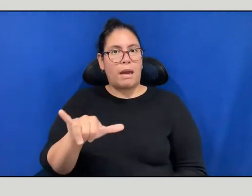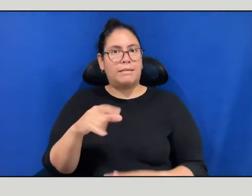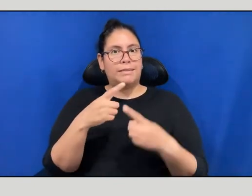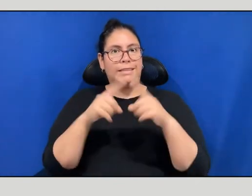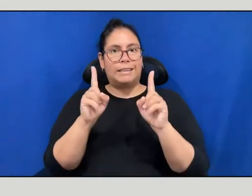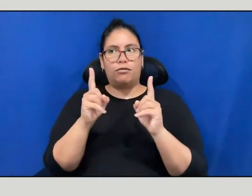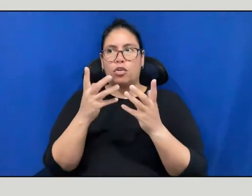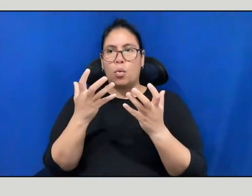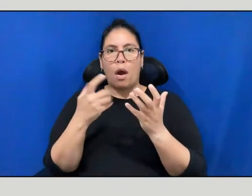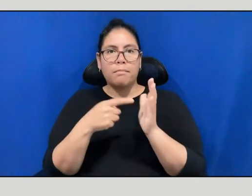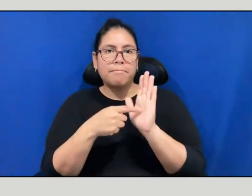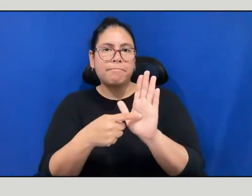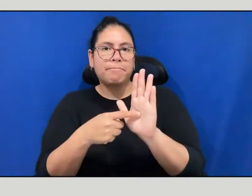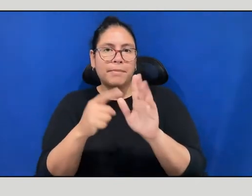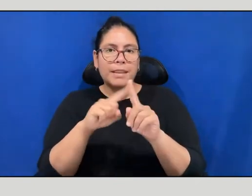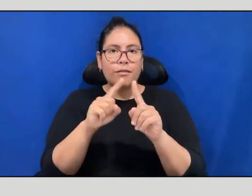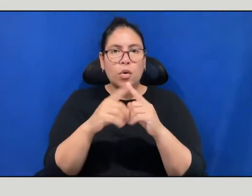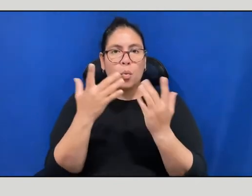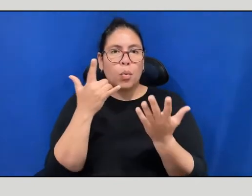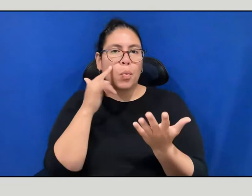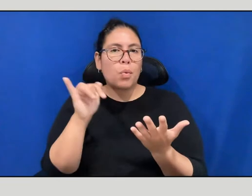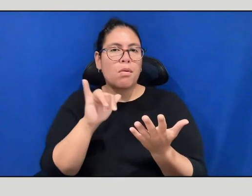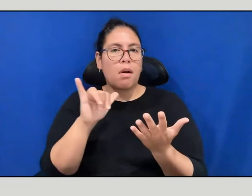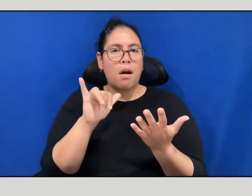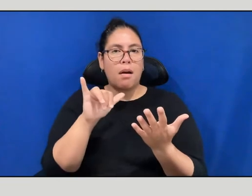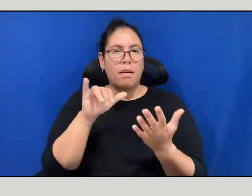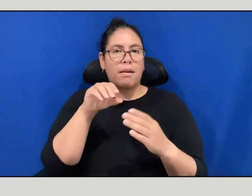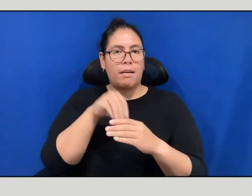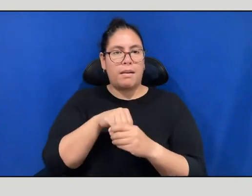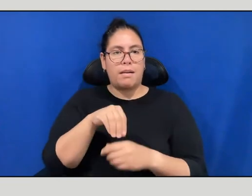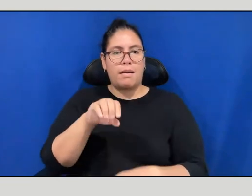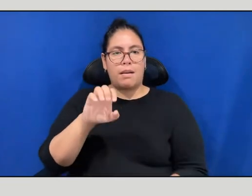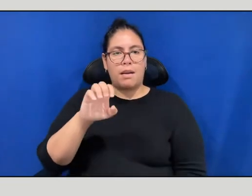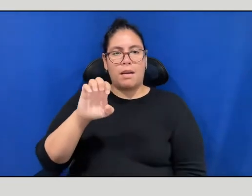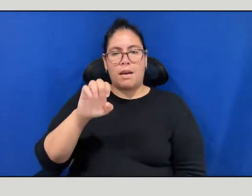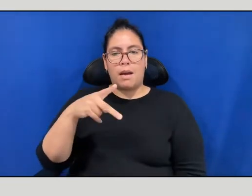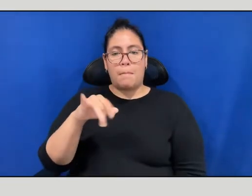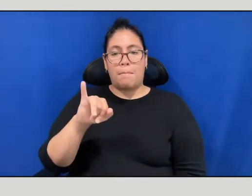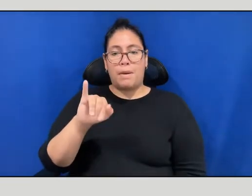especially in Pinones, where it was supposed... It was the place